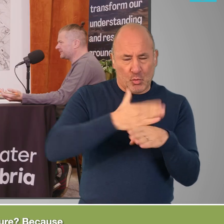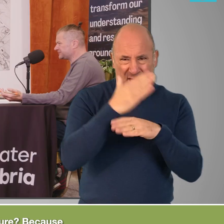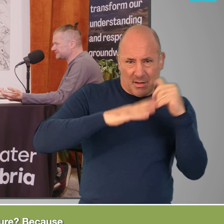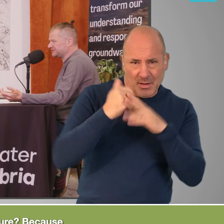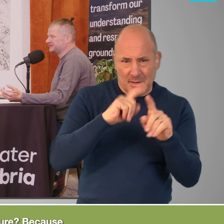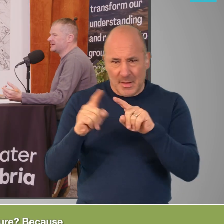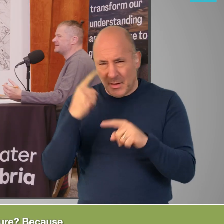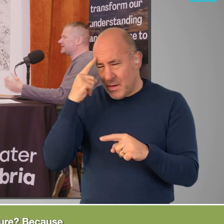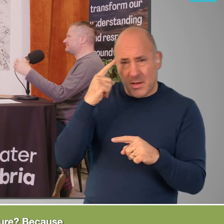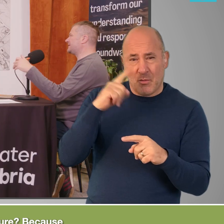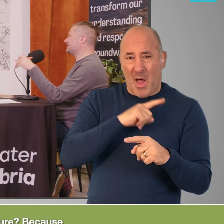Blue Green infrastructure? Because